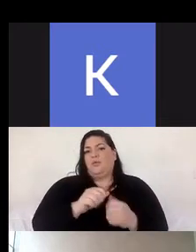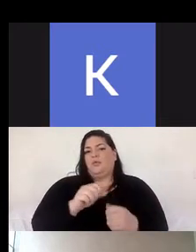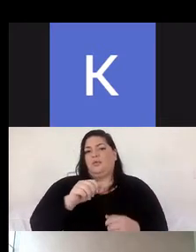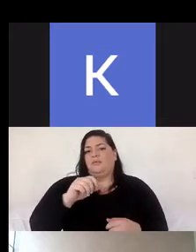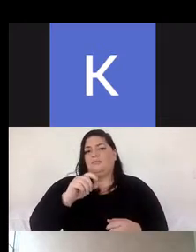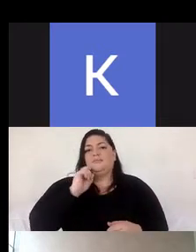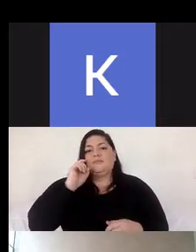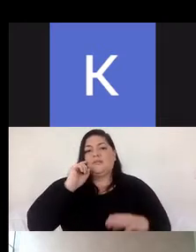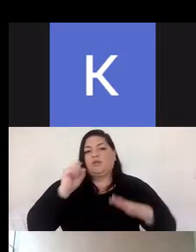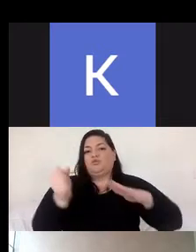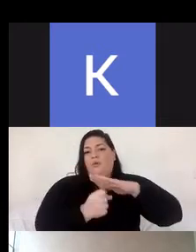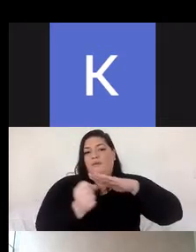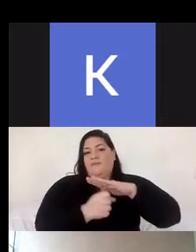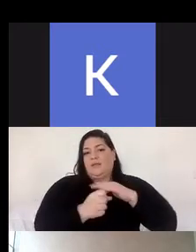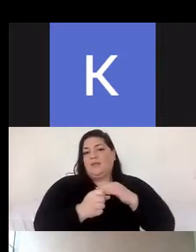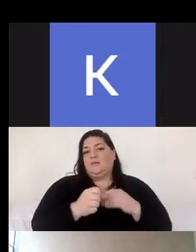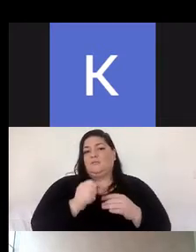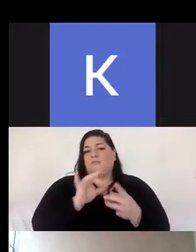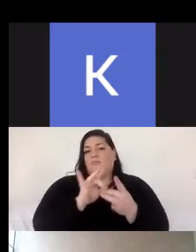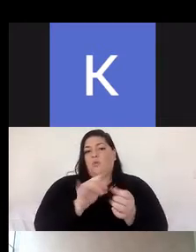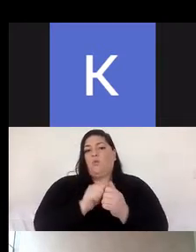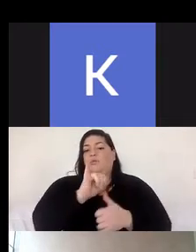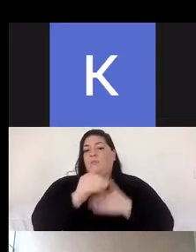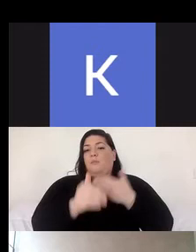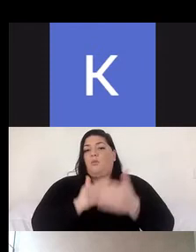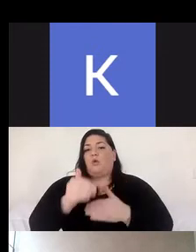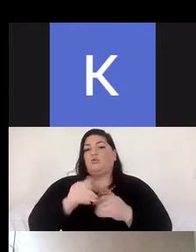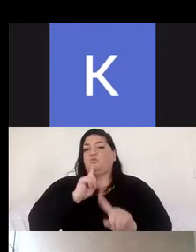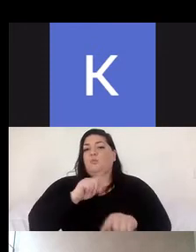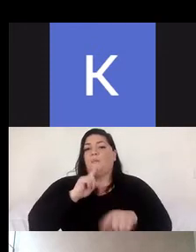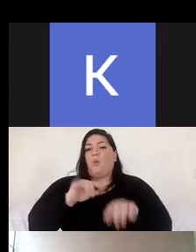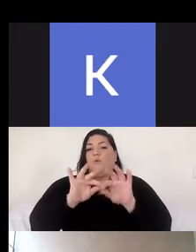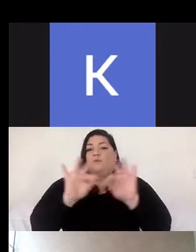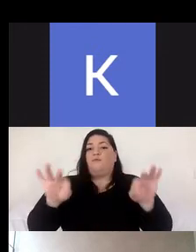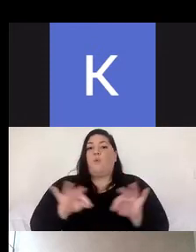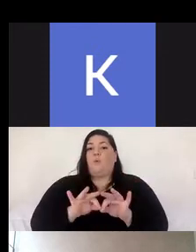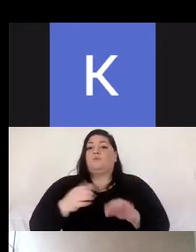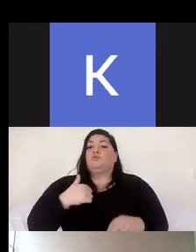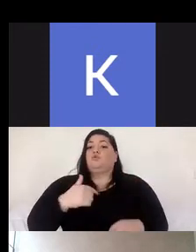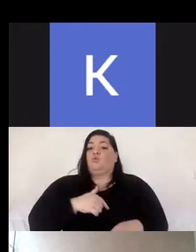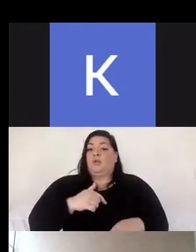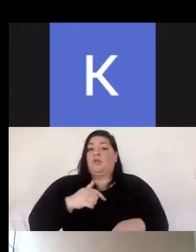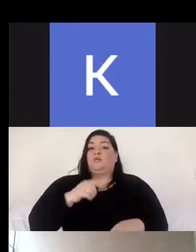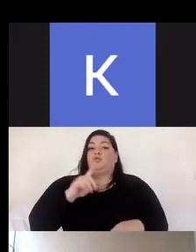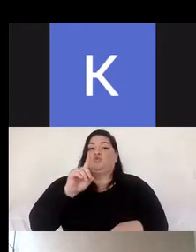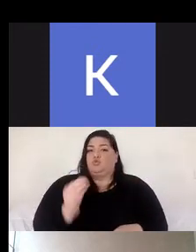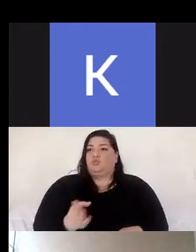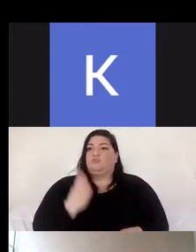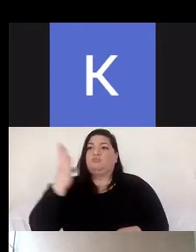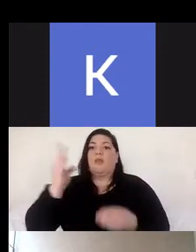sections of the progress reporting forms. We can turn over numbers, and we often do, but a lot of times,